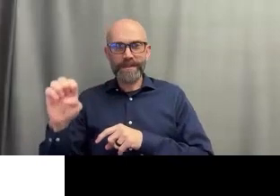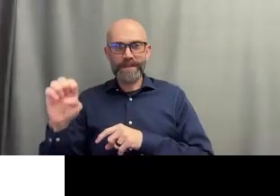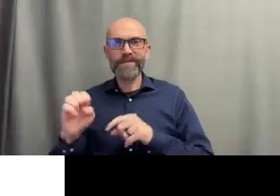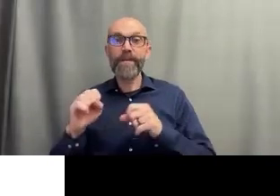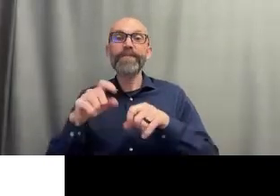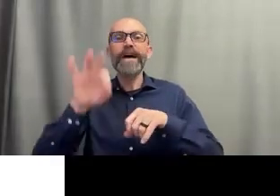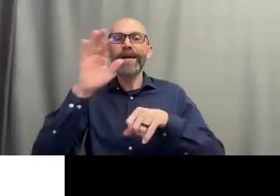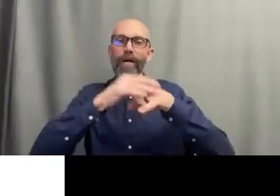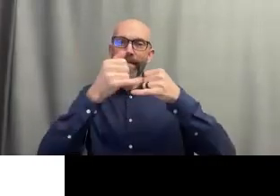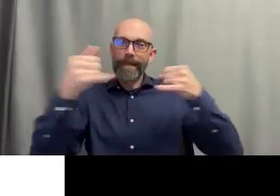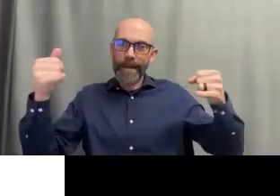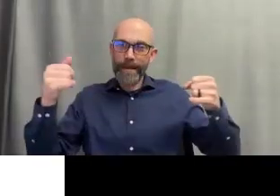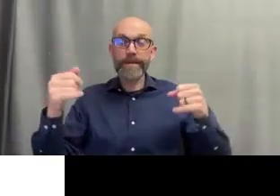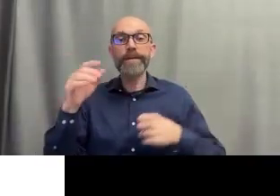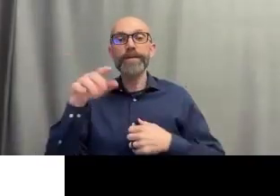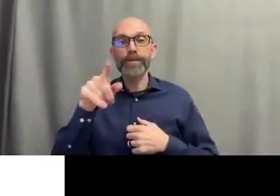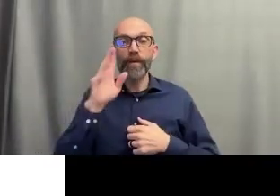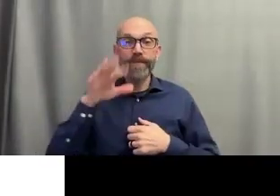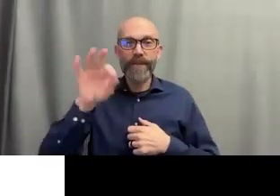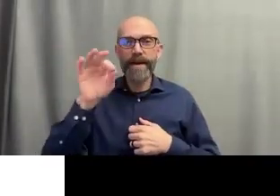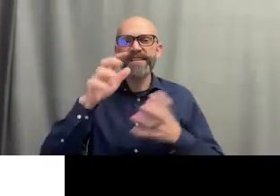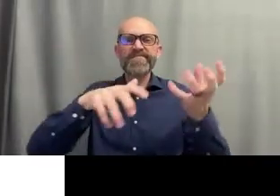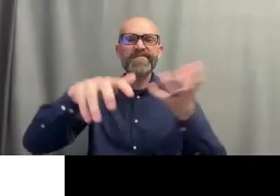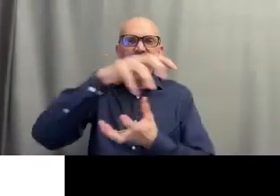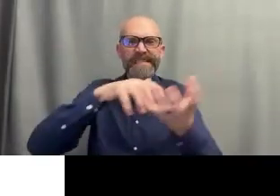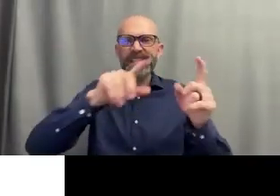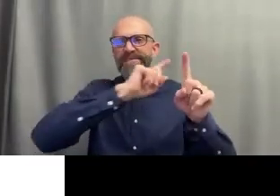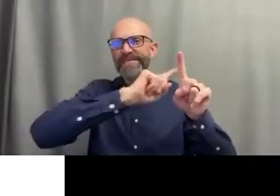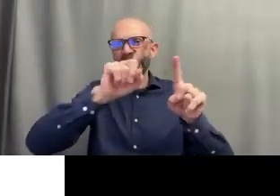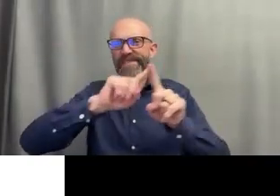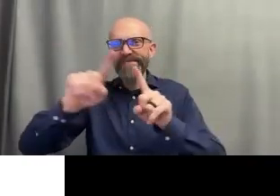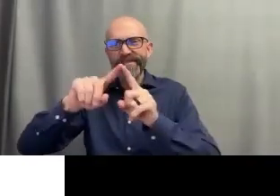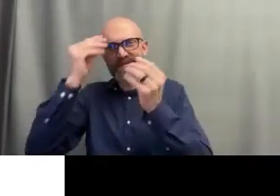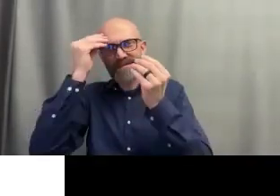So you'll see a mix of different materials. These aren't so much unique collections.